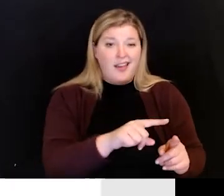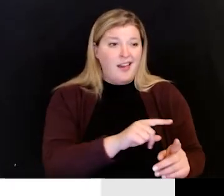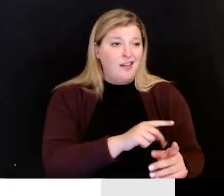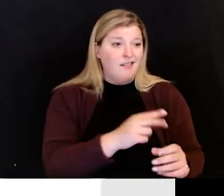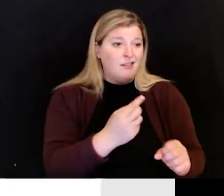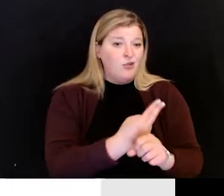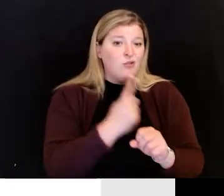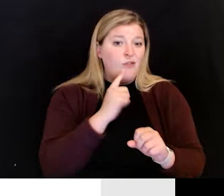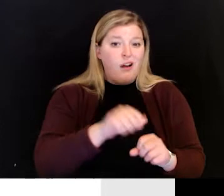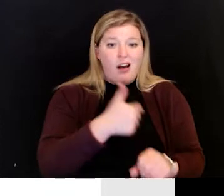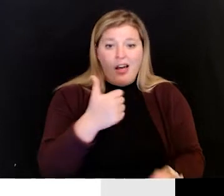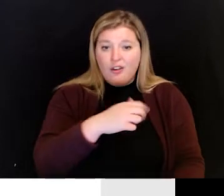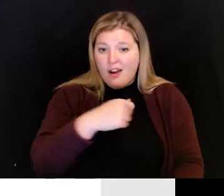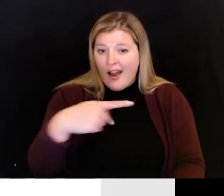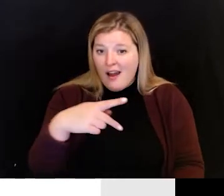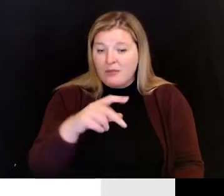as they do other work.